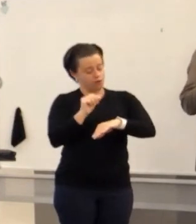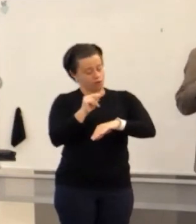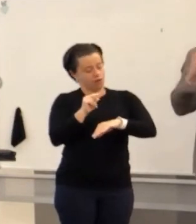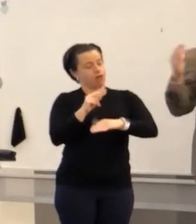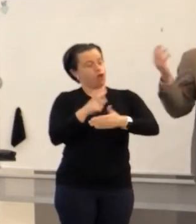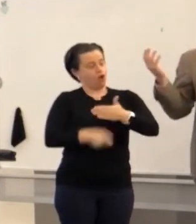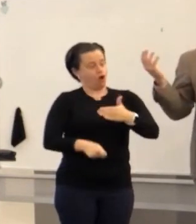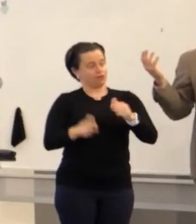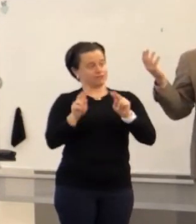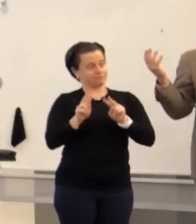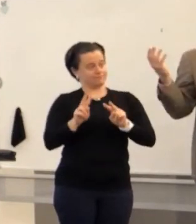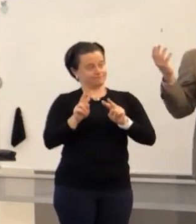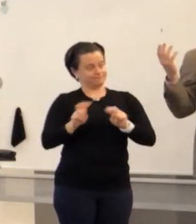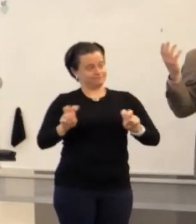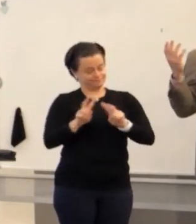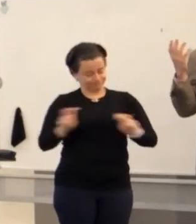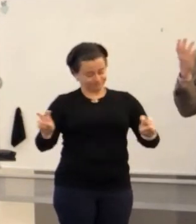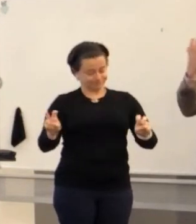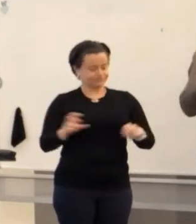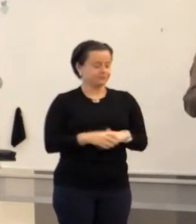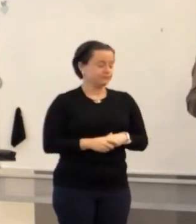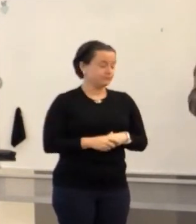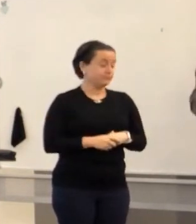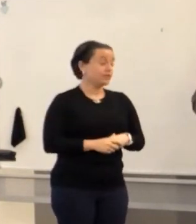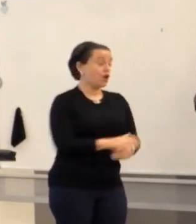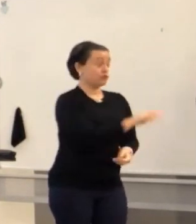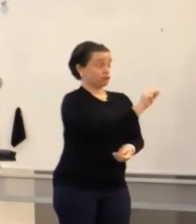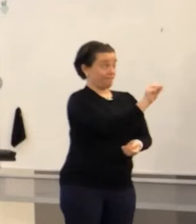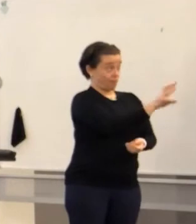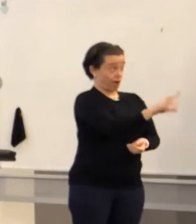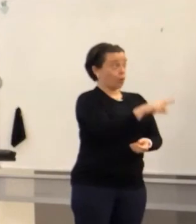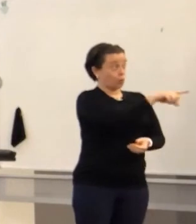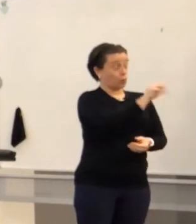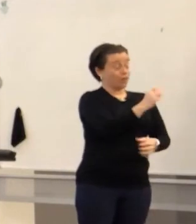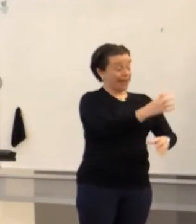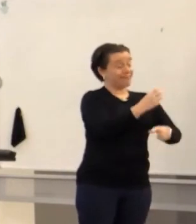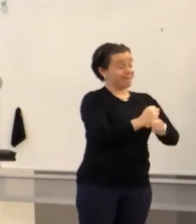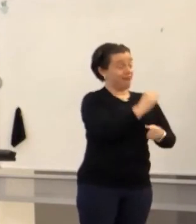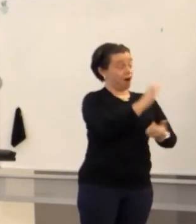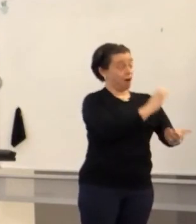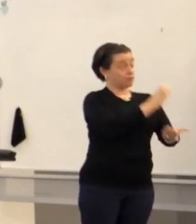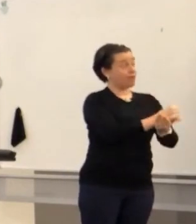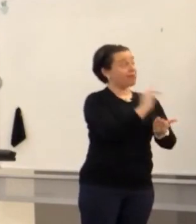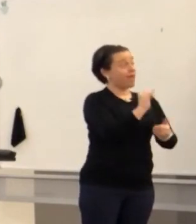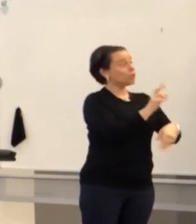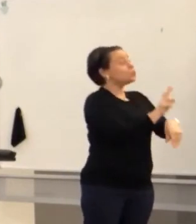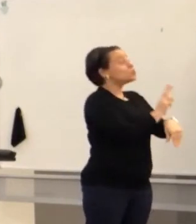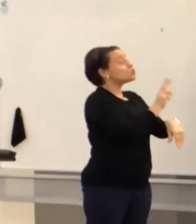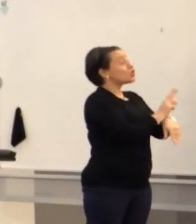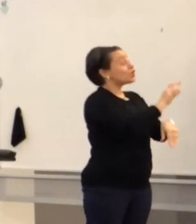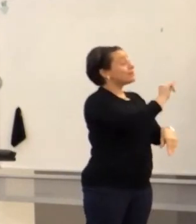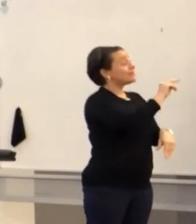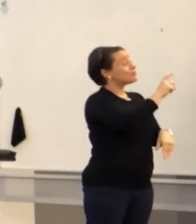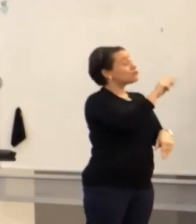But for software you can obtain copyright protection for things like the user interface, how it appears.